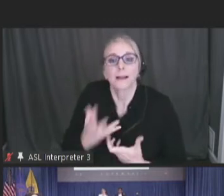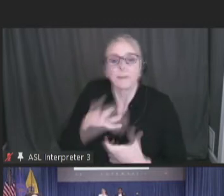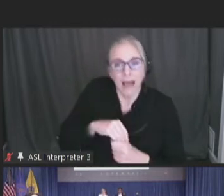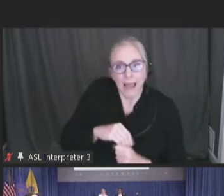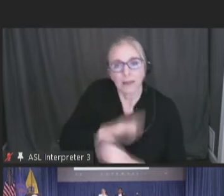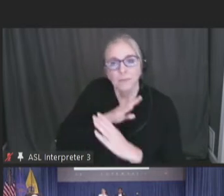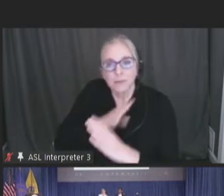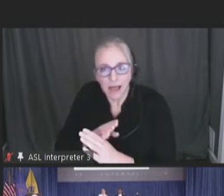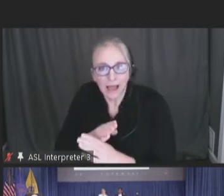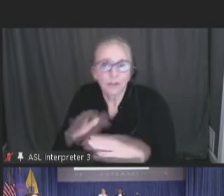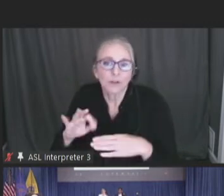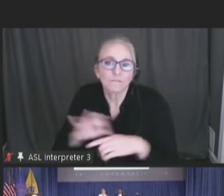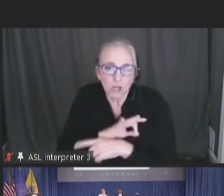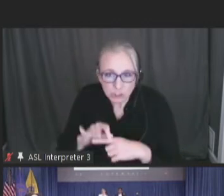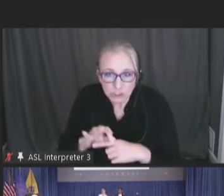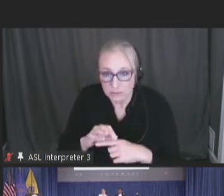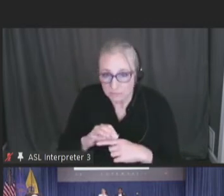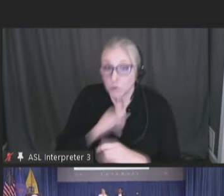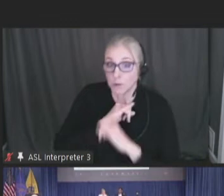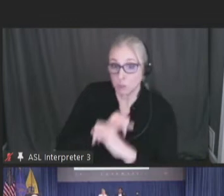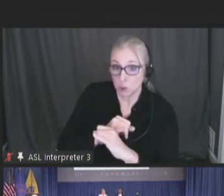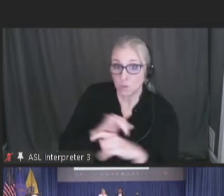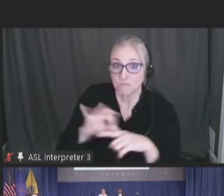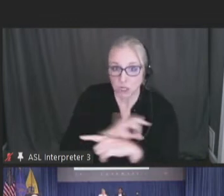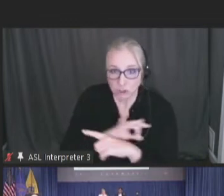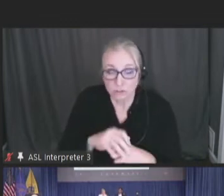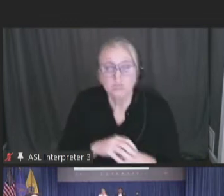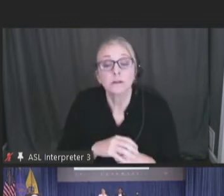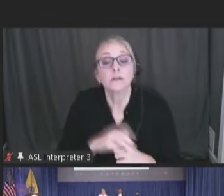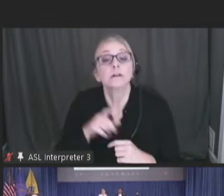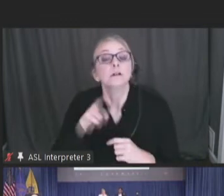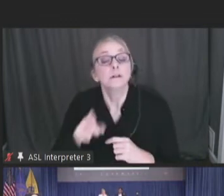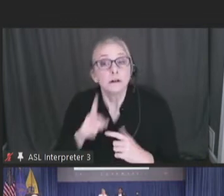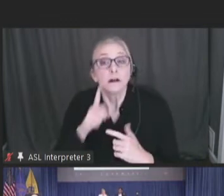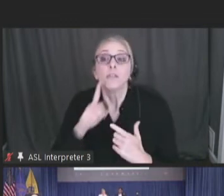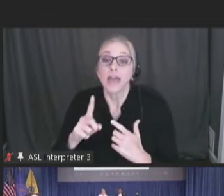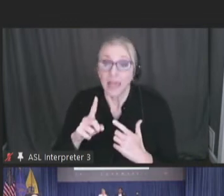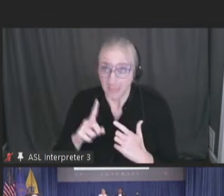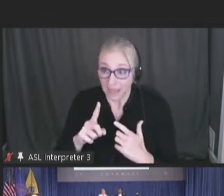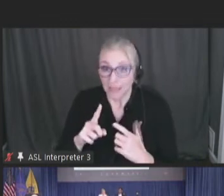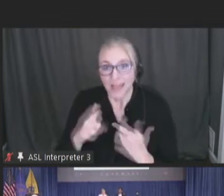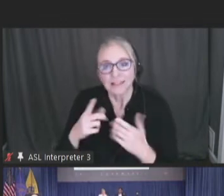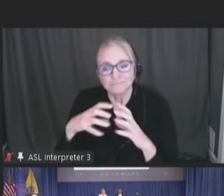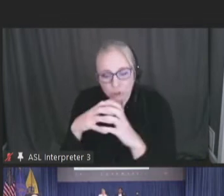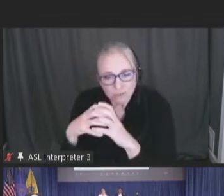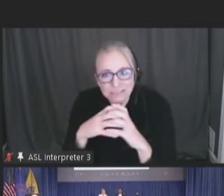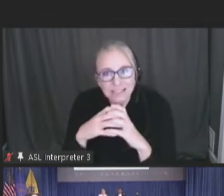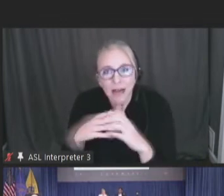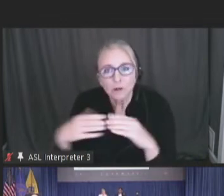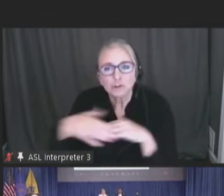evasion function. They also get expressed at the cell surface. Now, the cartoon I'm